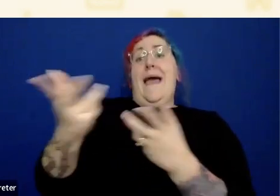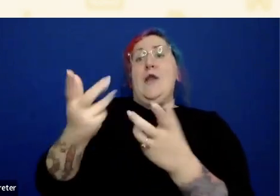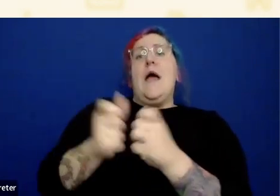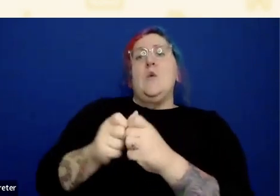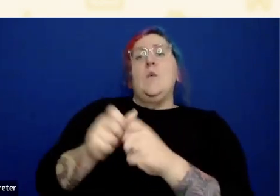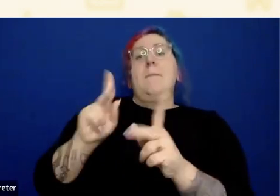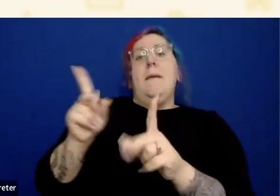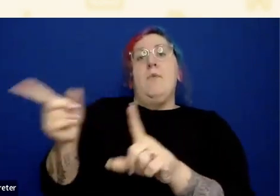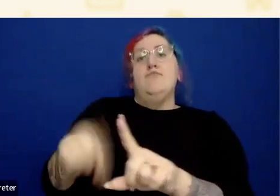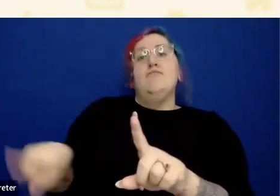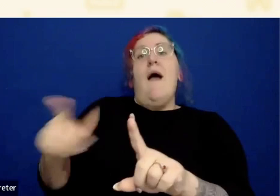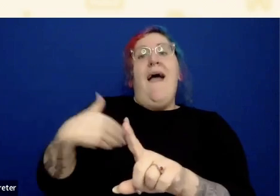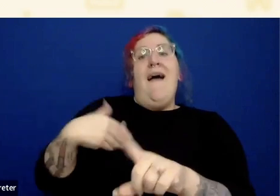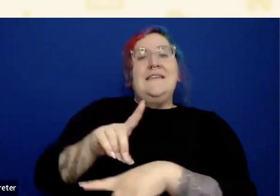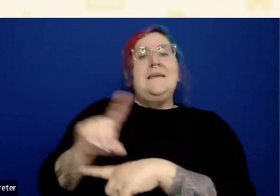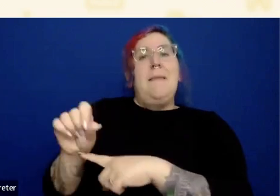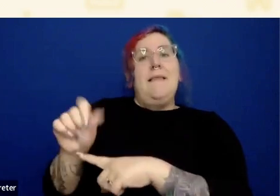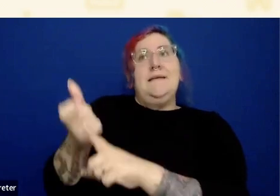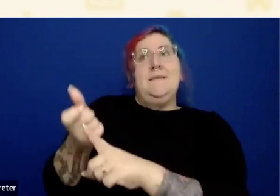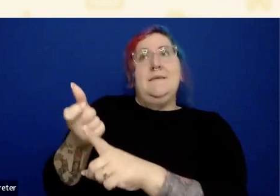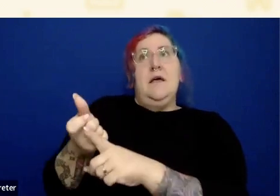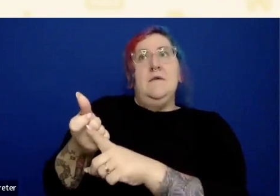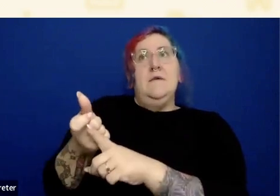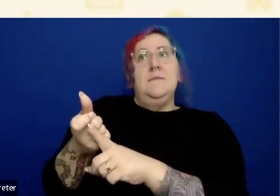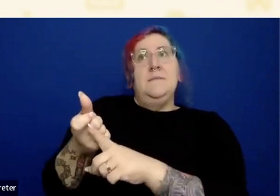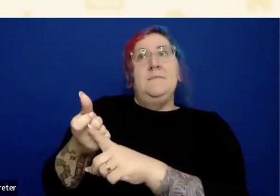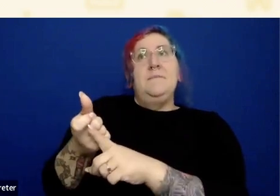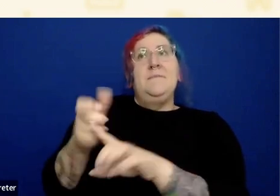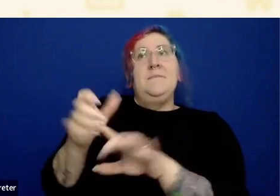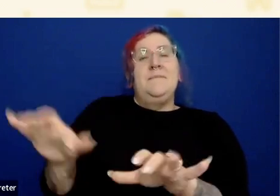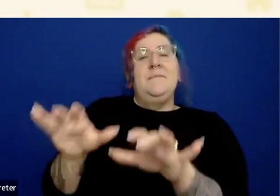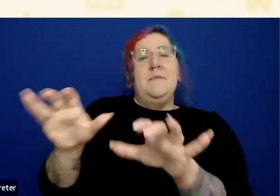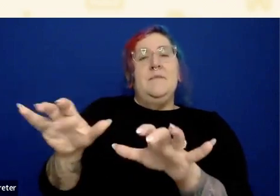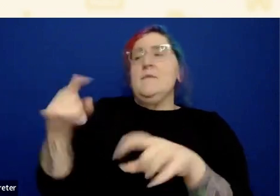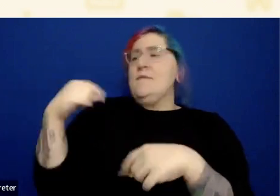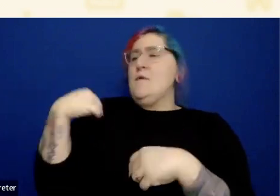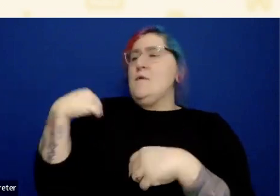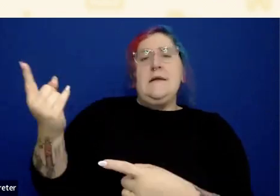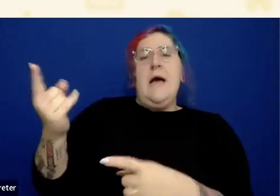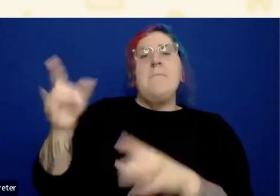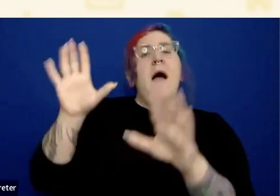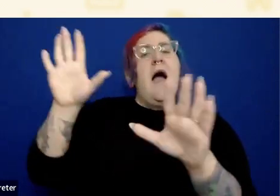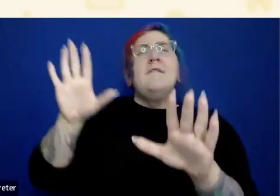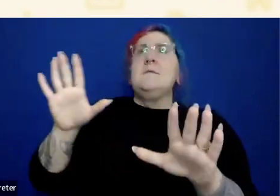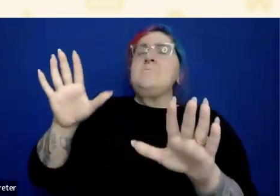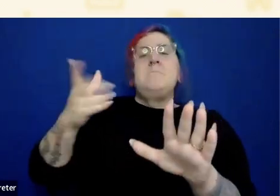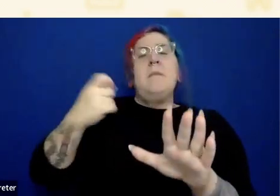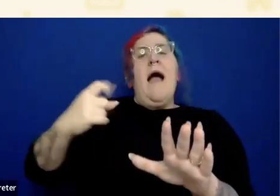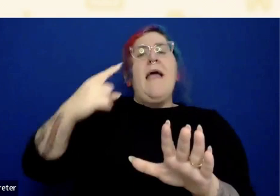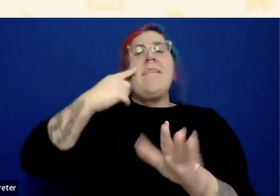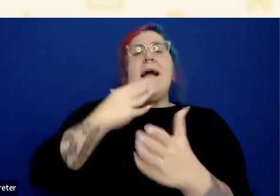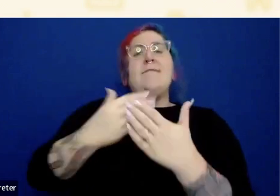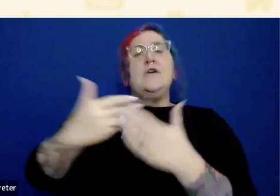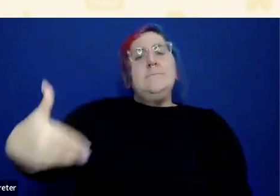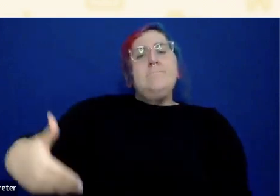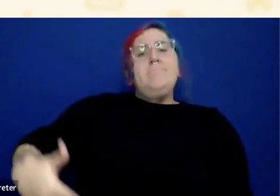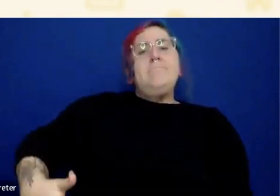I've been doing this for a long time. I have a great sense of how things are communicated,